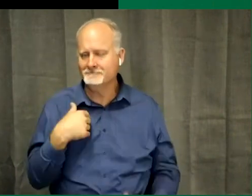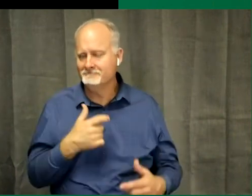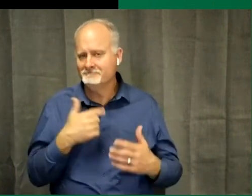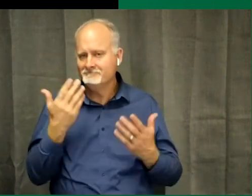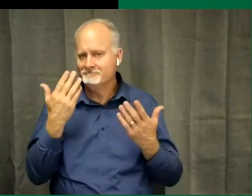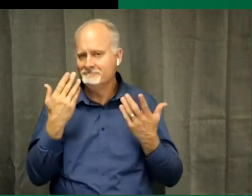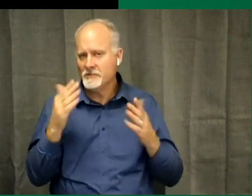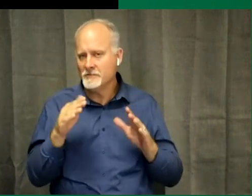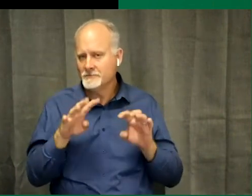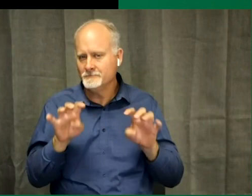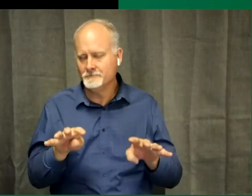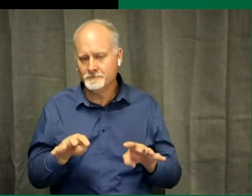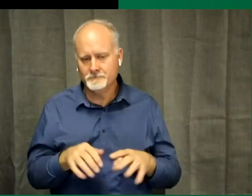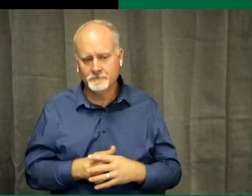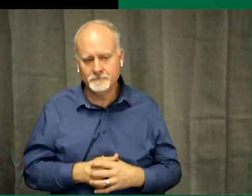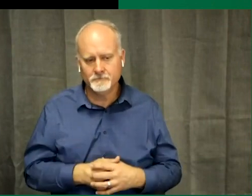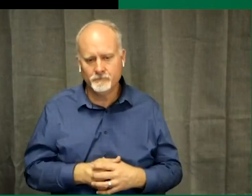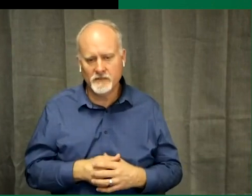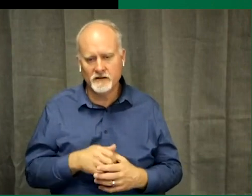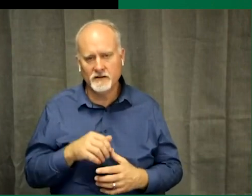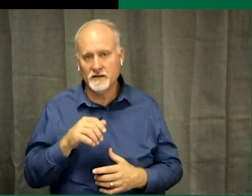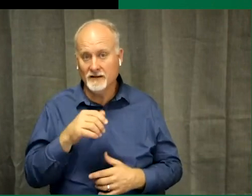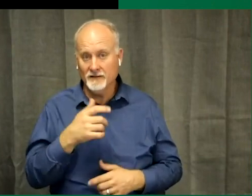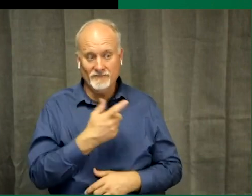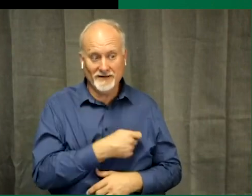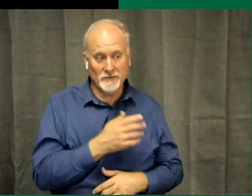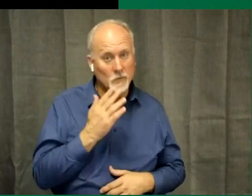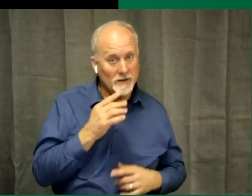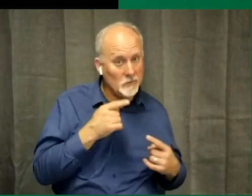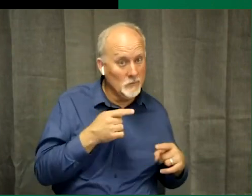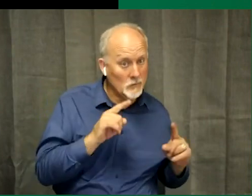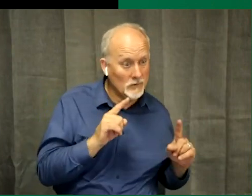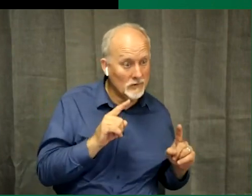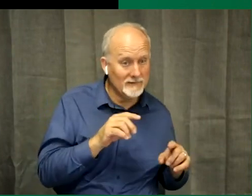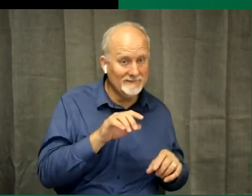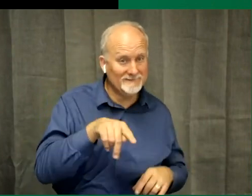make the vaccine's either going to work in the phase 3 studies or it's not and we just don't